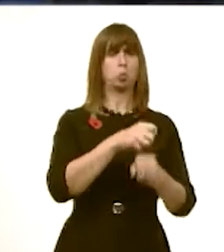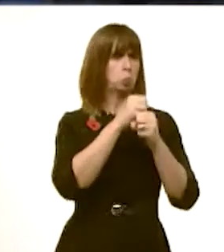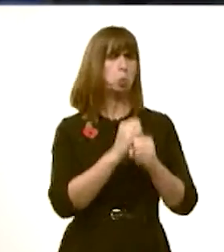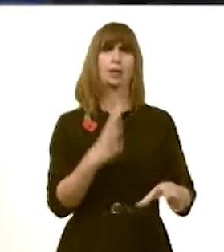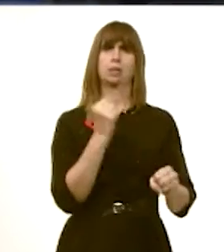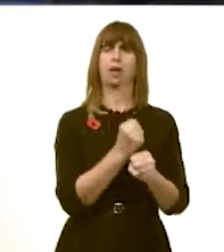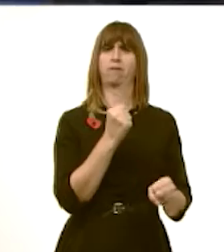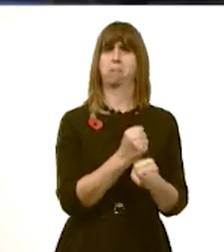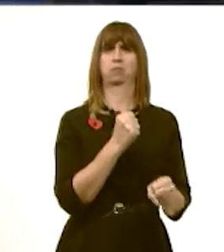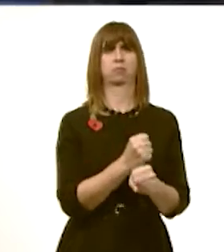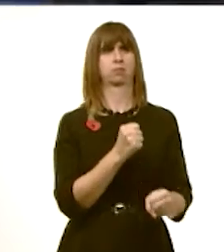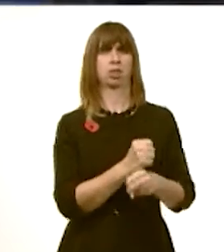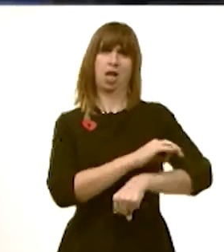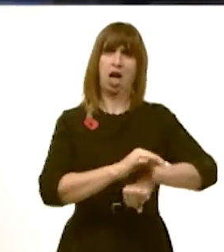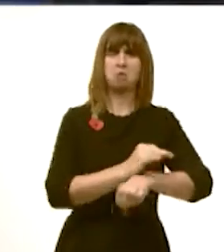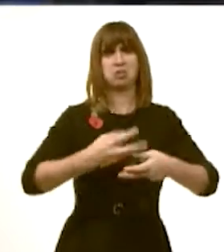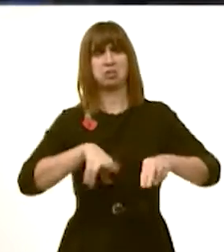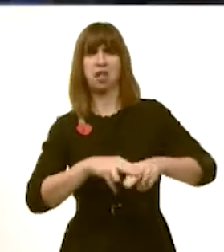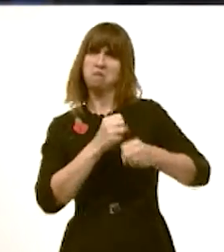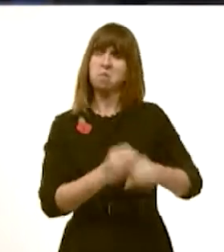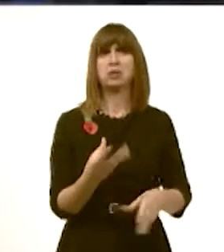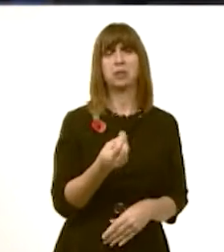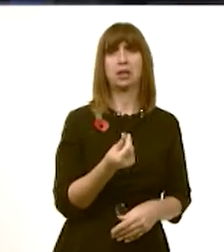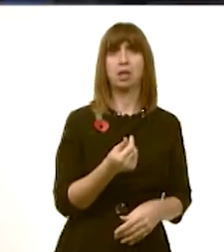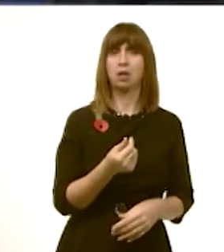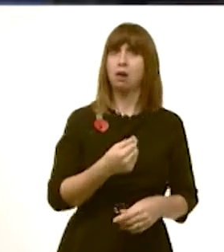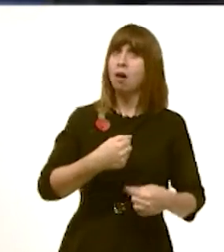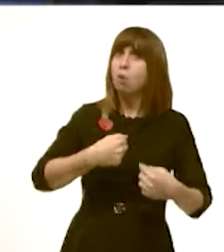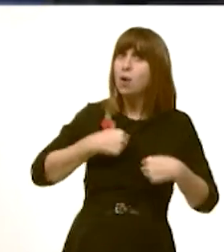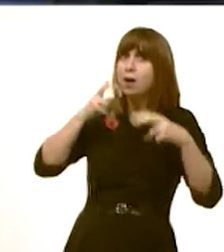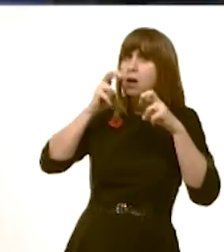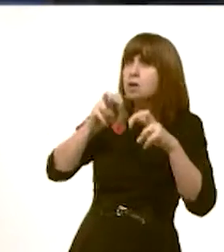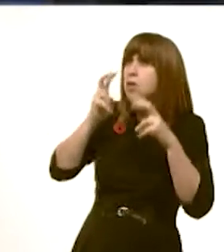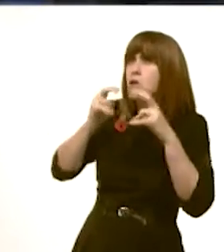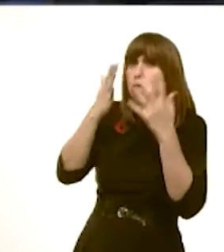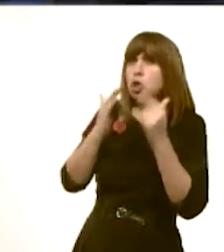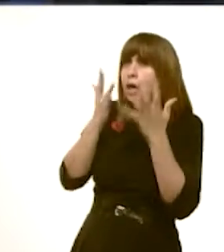all we were doing was scrutinising your Government, which, after all, is what an opposition party is meant to do?